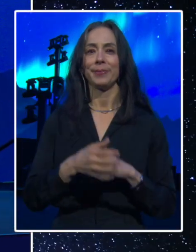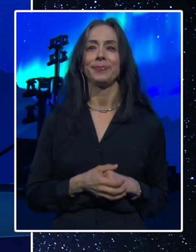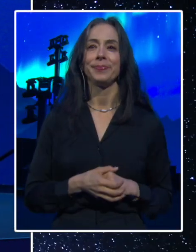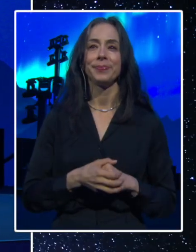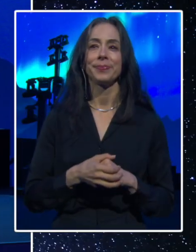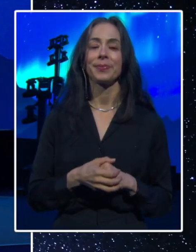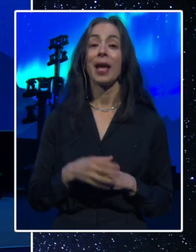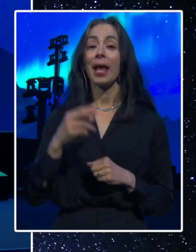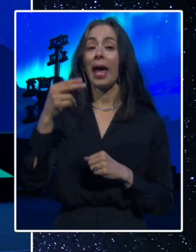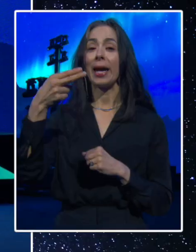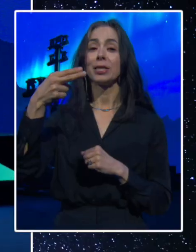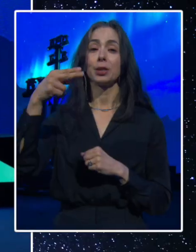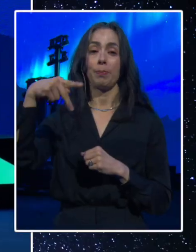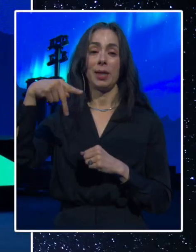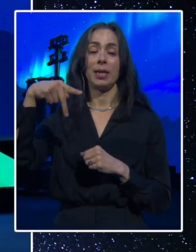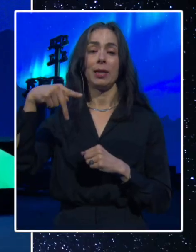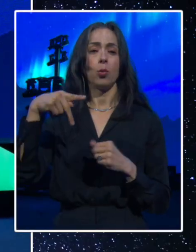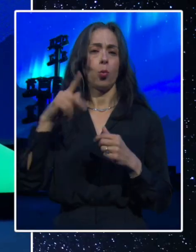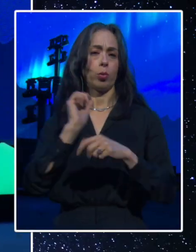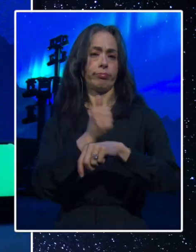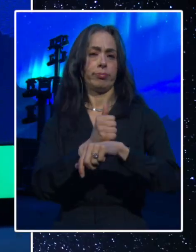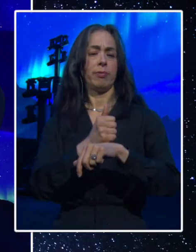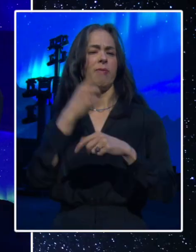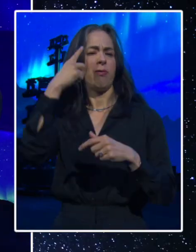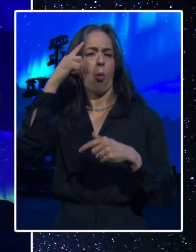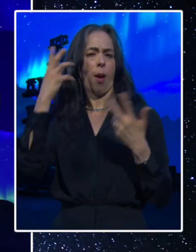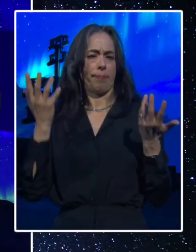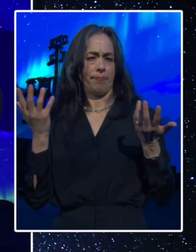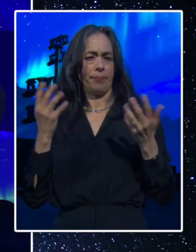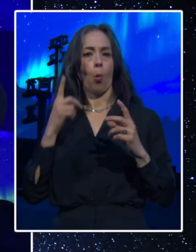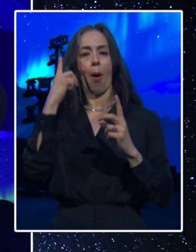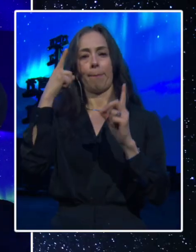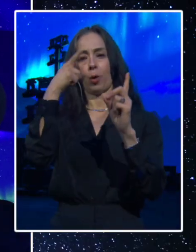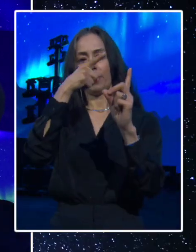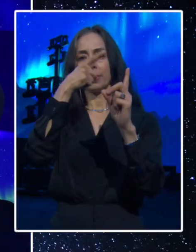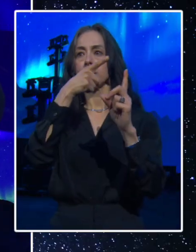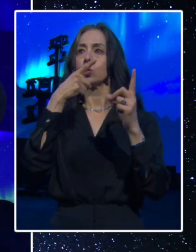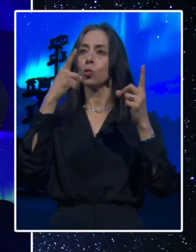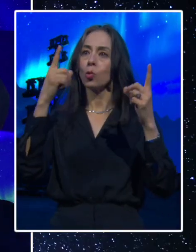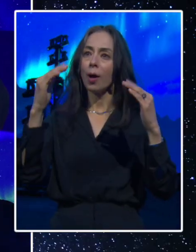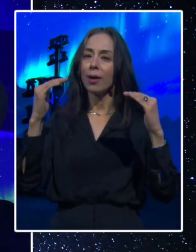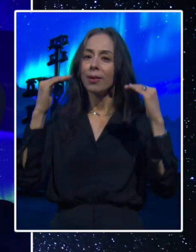At HPE, we exist for one clear purpose, to advance the way people even work.